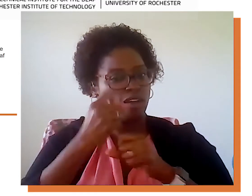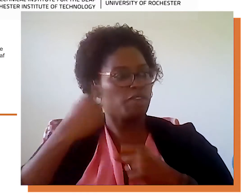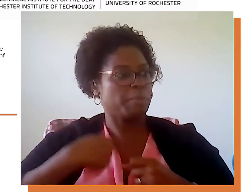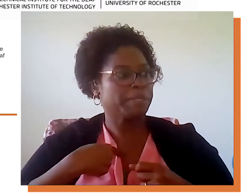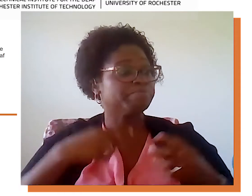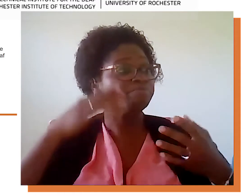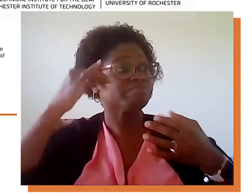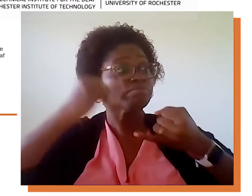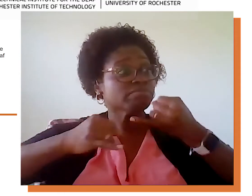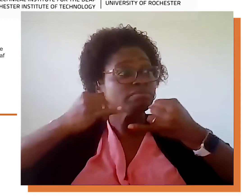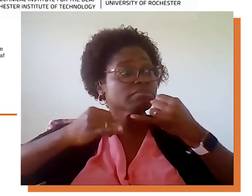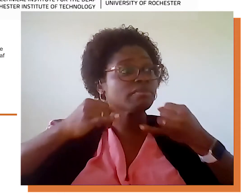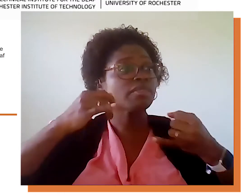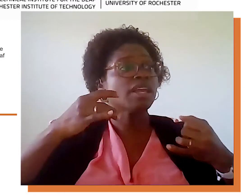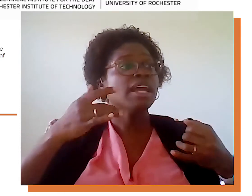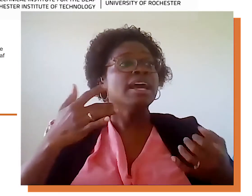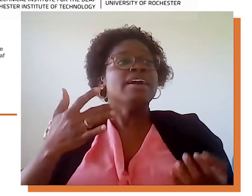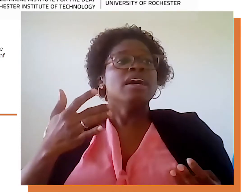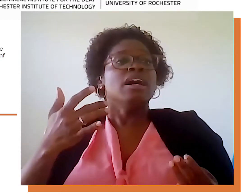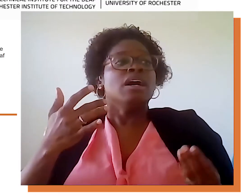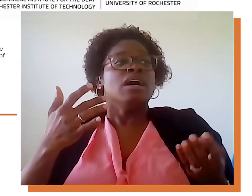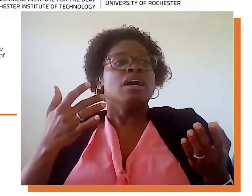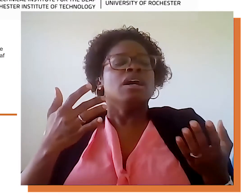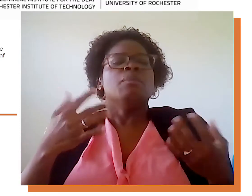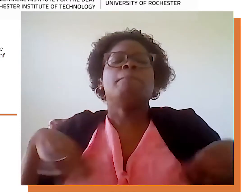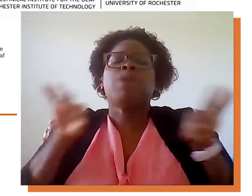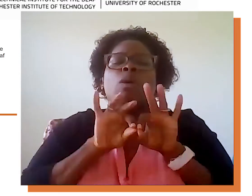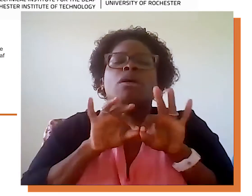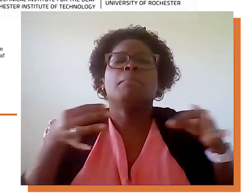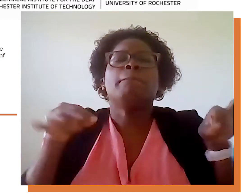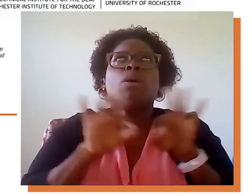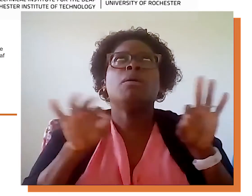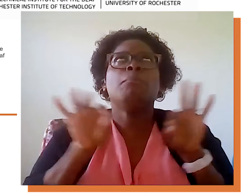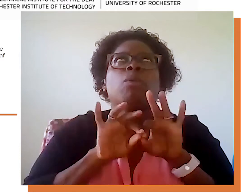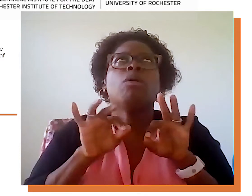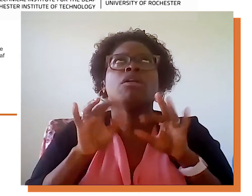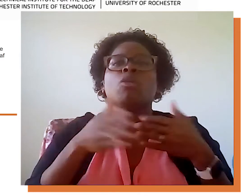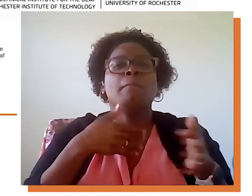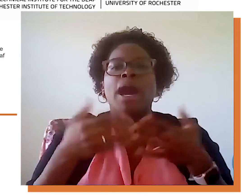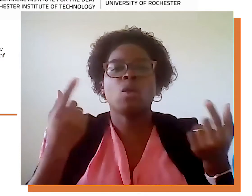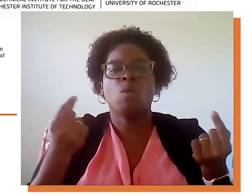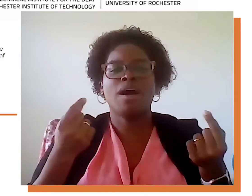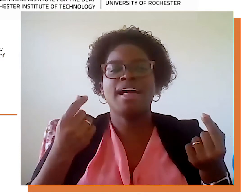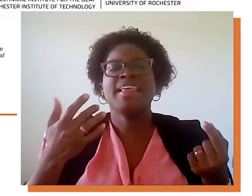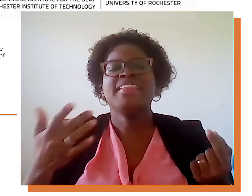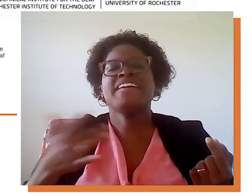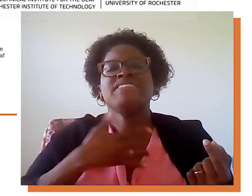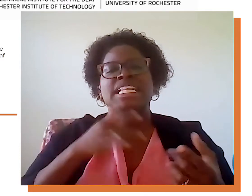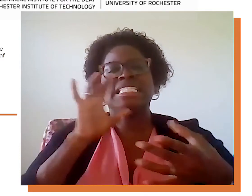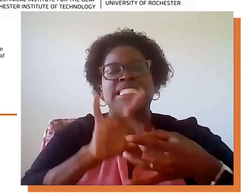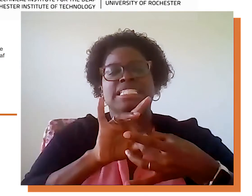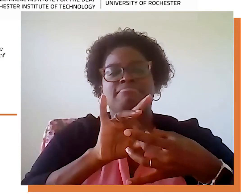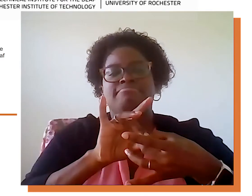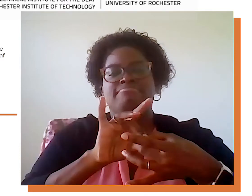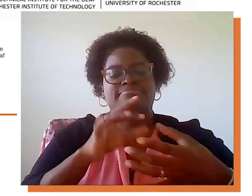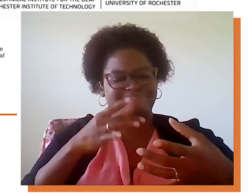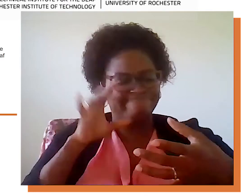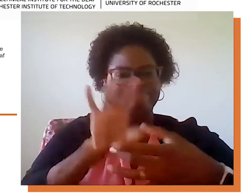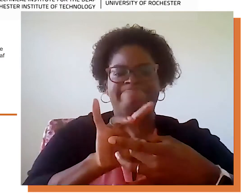So I can see that this was certainly significant for me. Another thing that is critical, that is so important, no matter what,